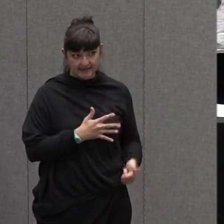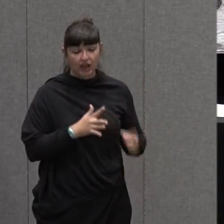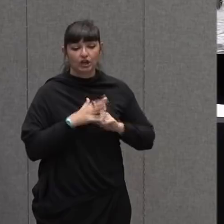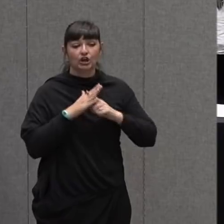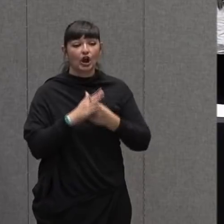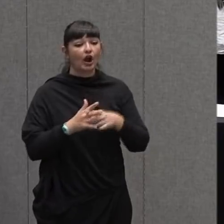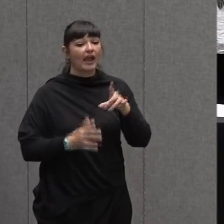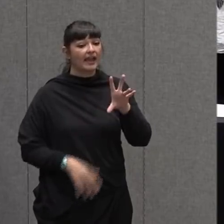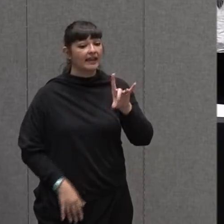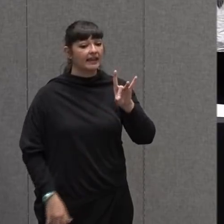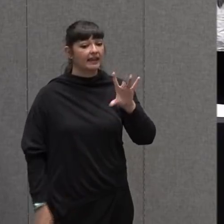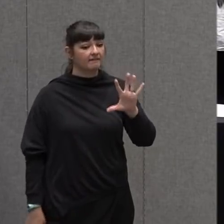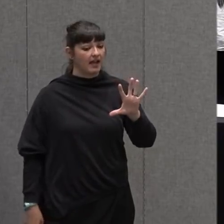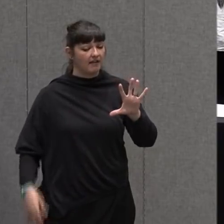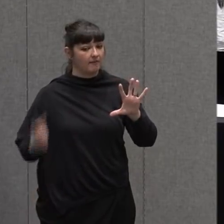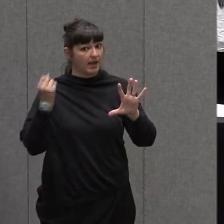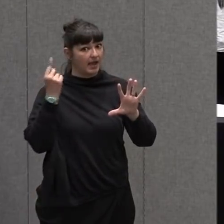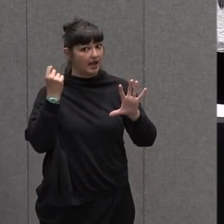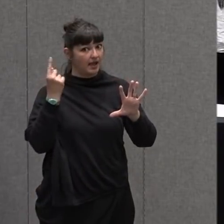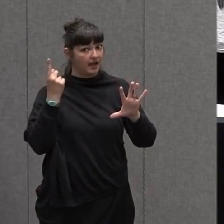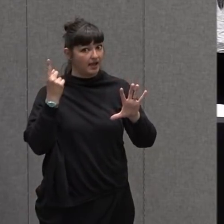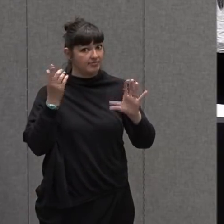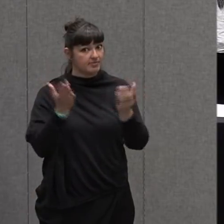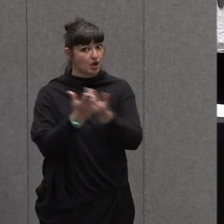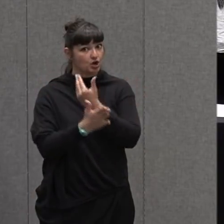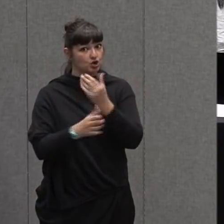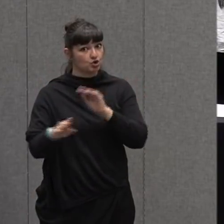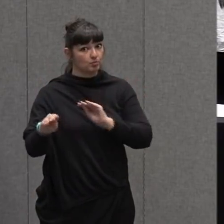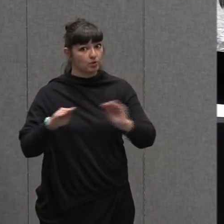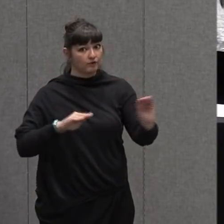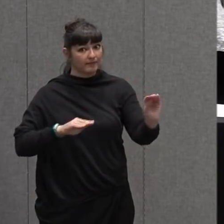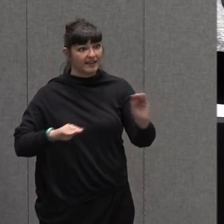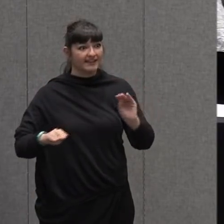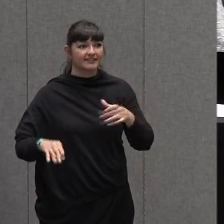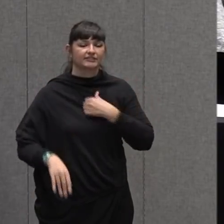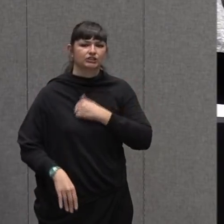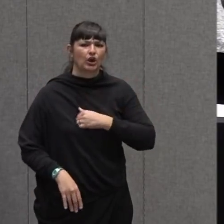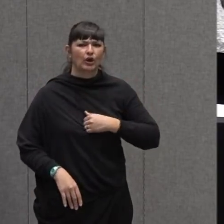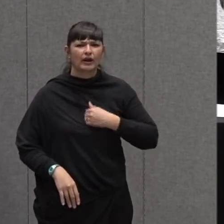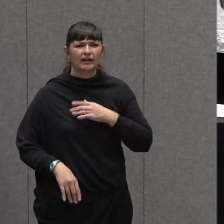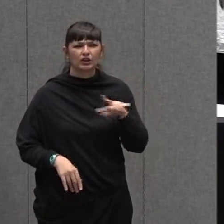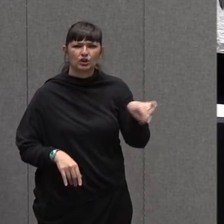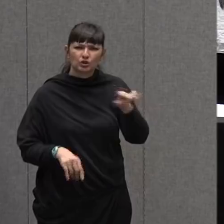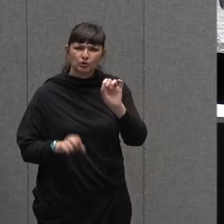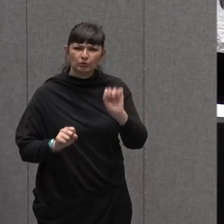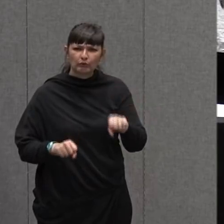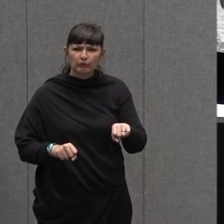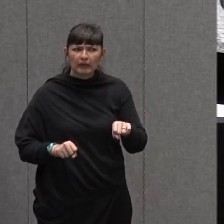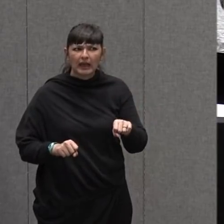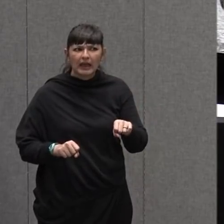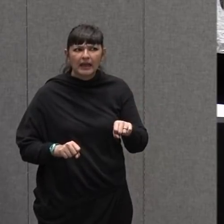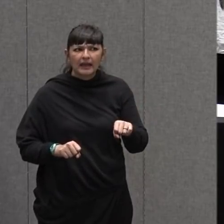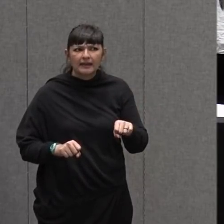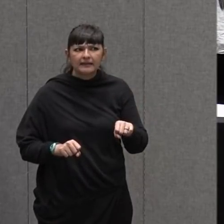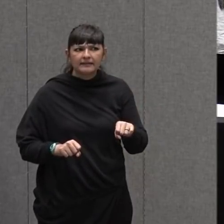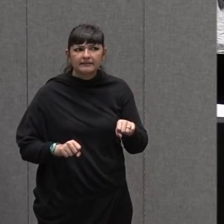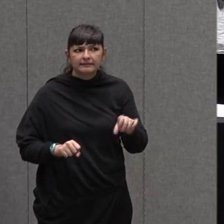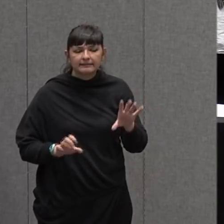But this movement that we're gonna be doing, sorry everyone you can see a little bit of my background you started saying it will start at 85